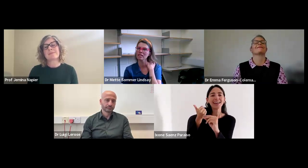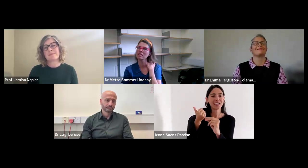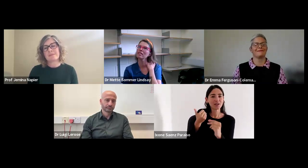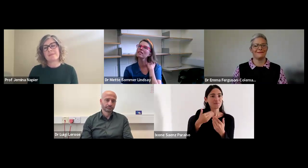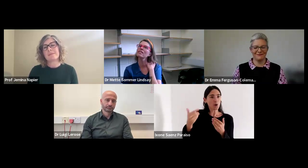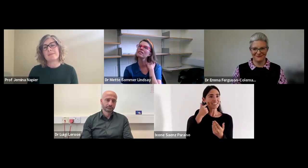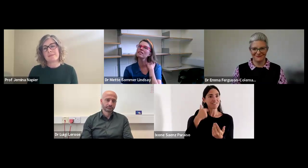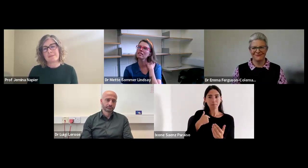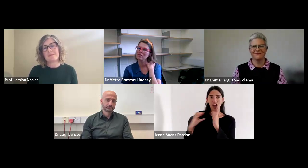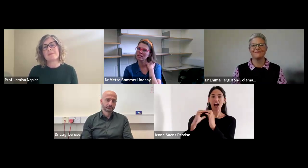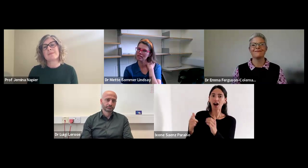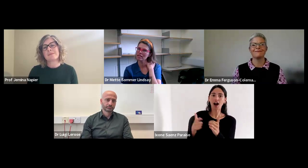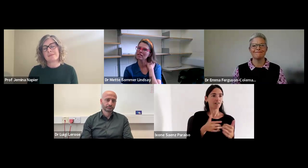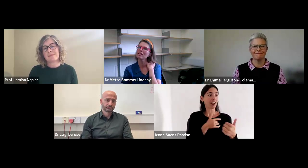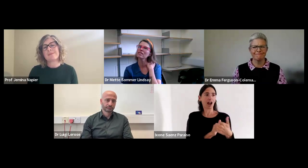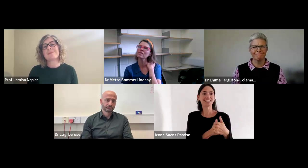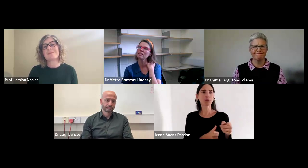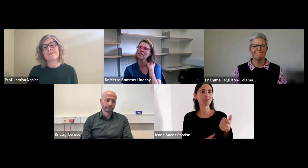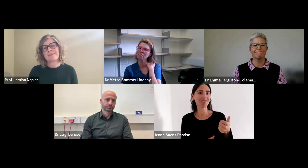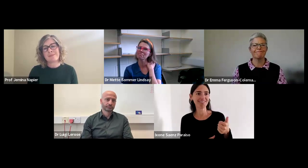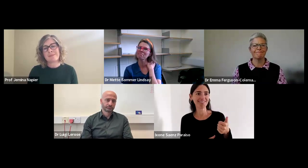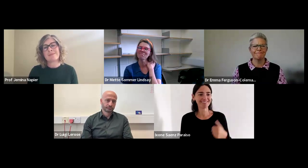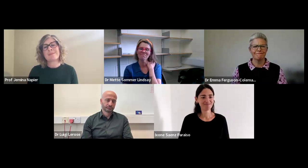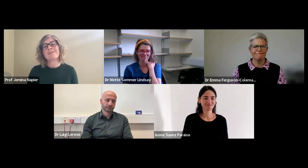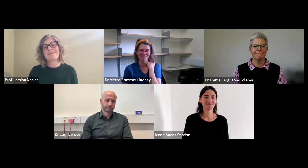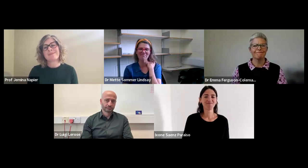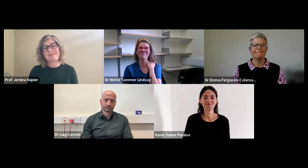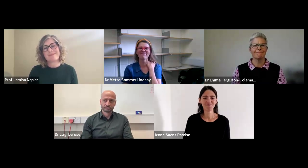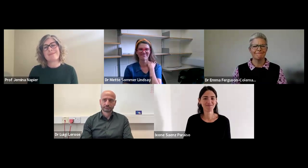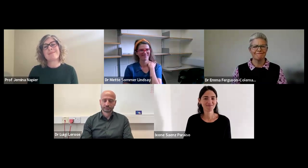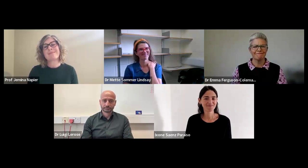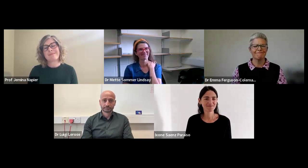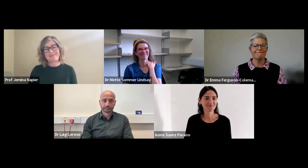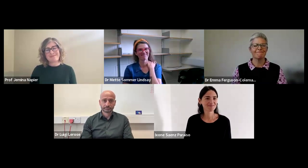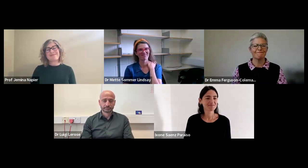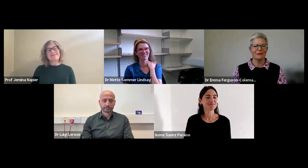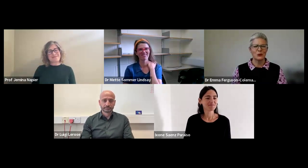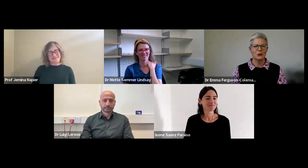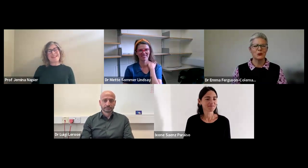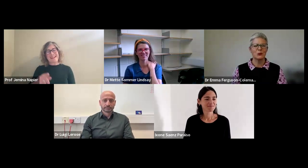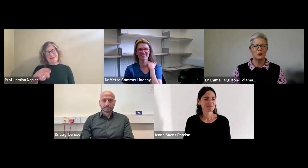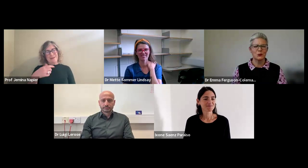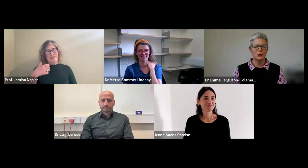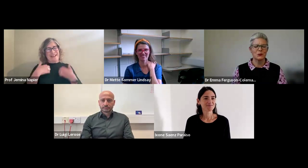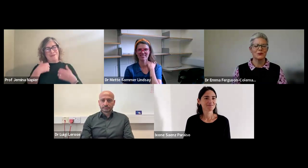of power. So that made it much easier for me to communicate. So thanks to them for that.